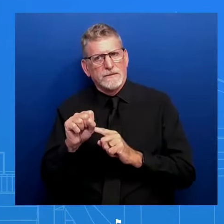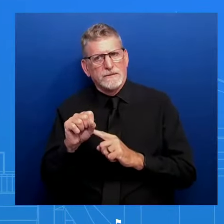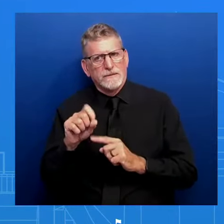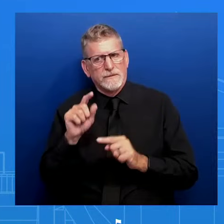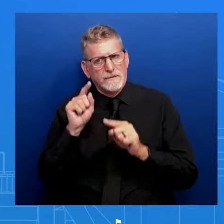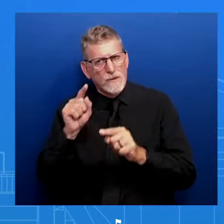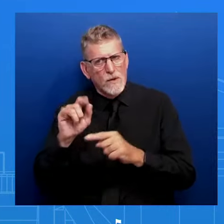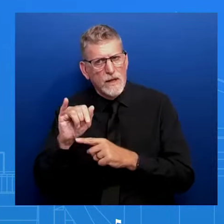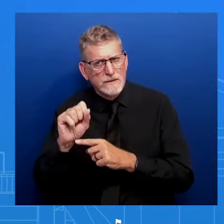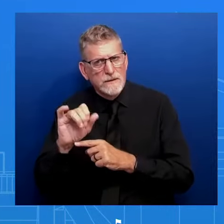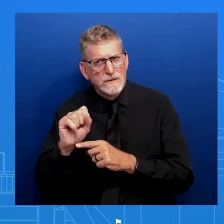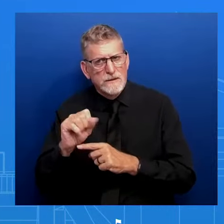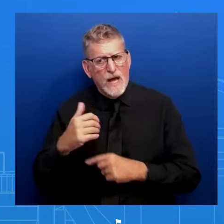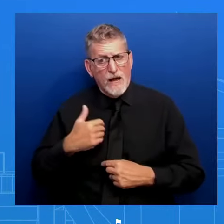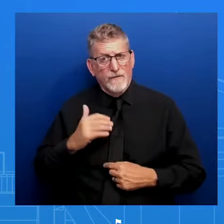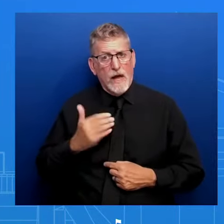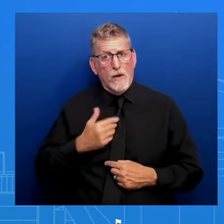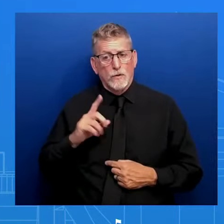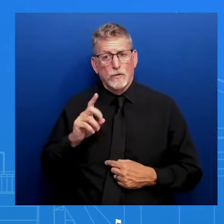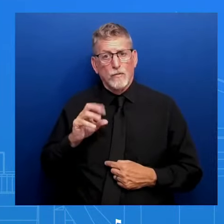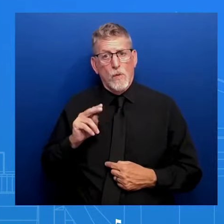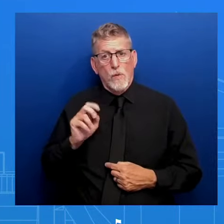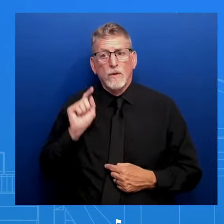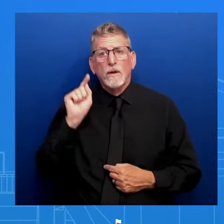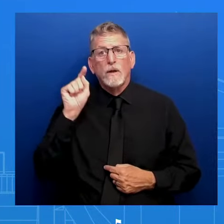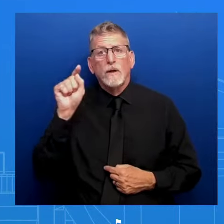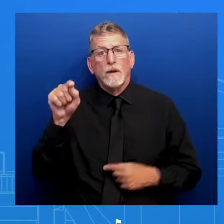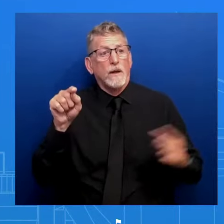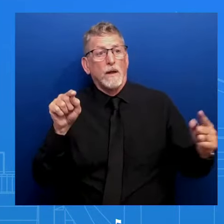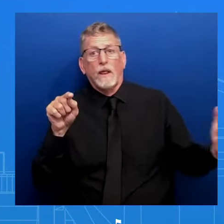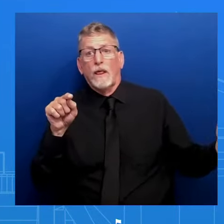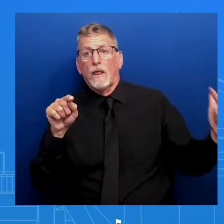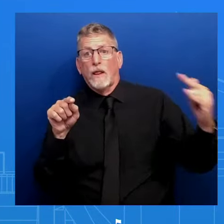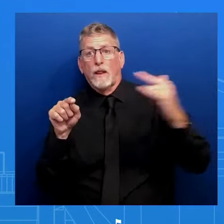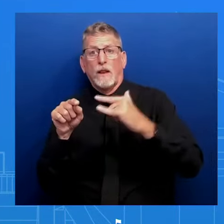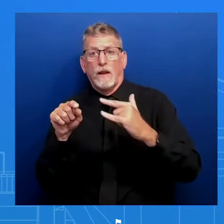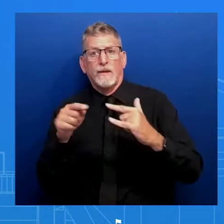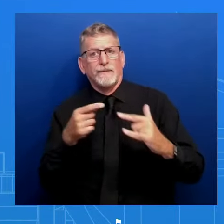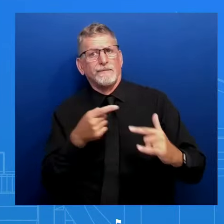against ISIS targets violates -- it is -- indeed violates established protocols and international norms.